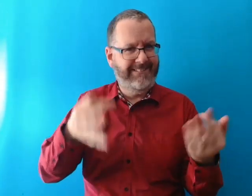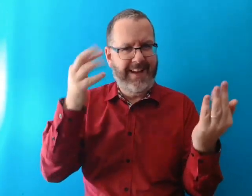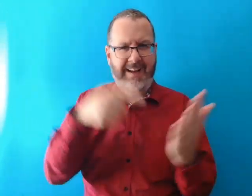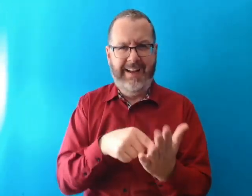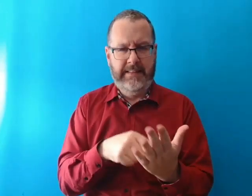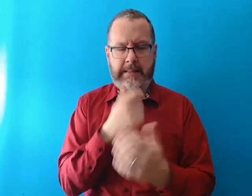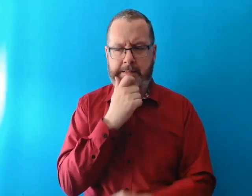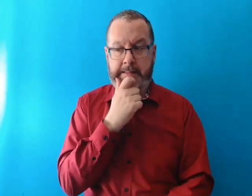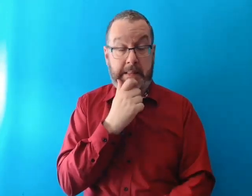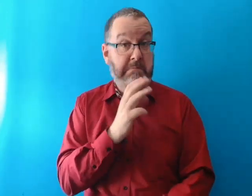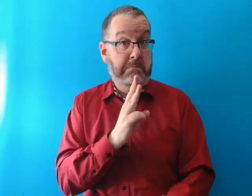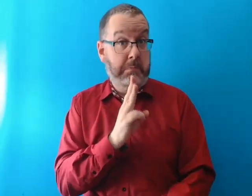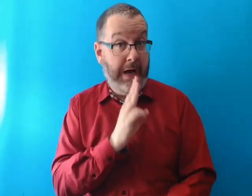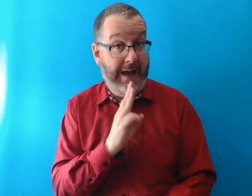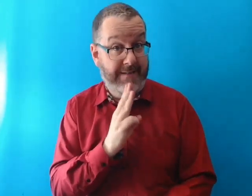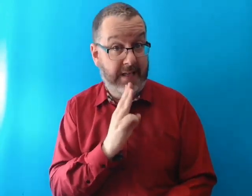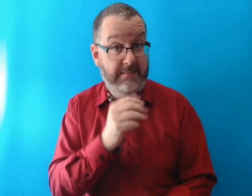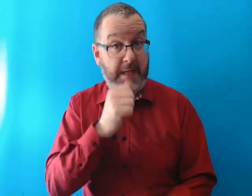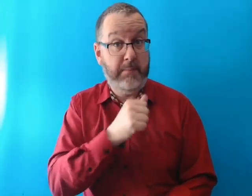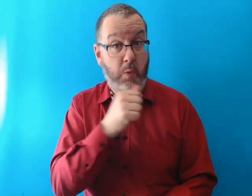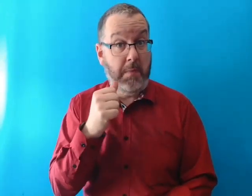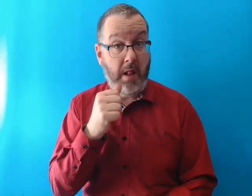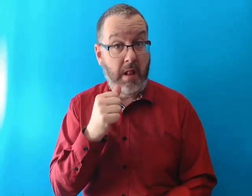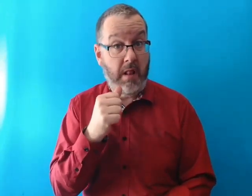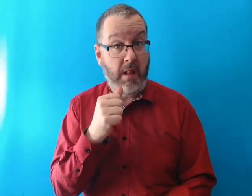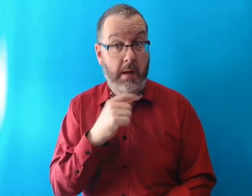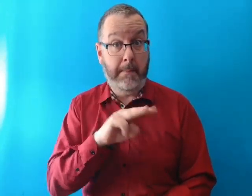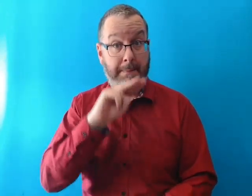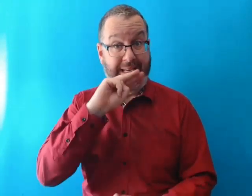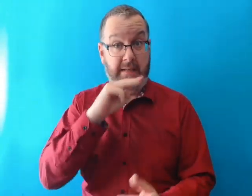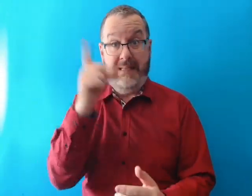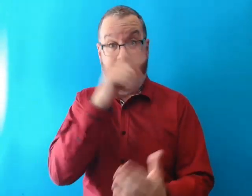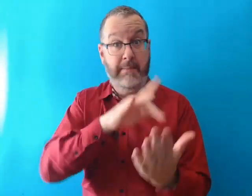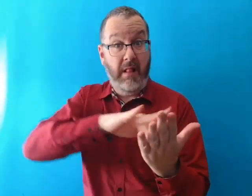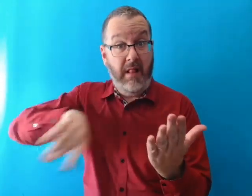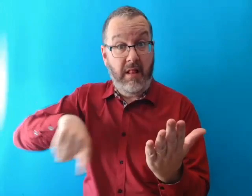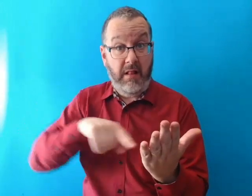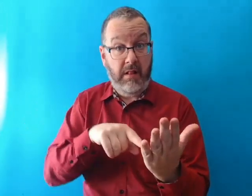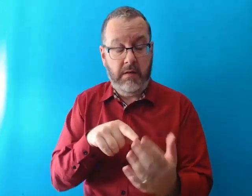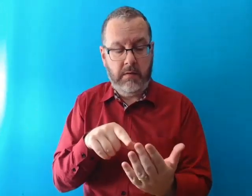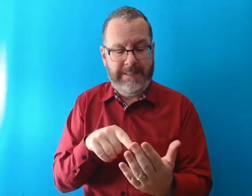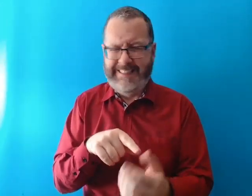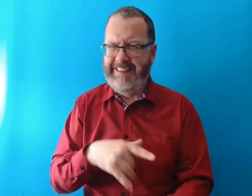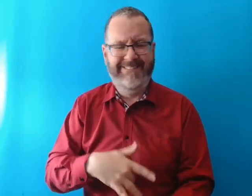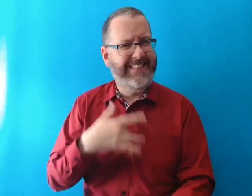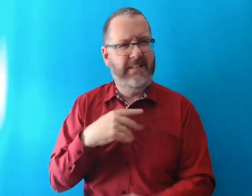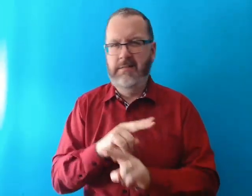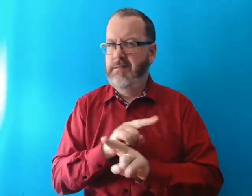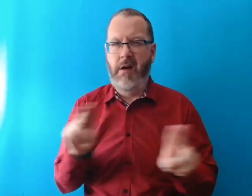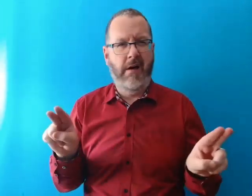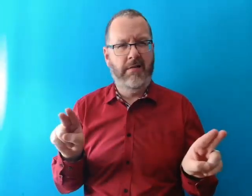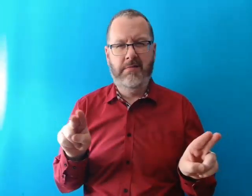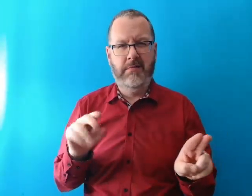It’s doubtful he was a private pupil, as he doesn’t seem to have come from a wealthy family.